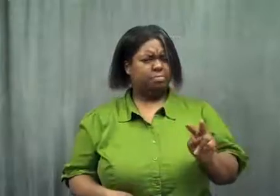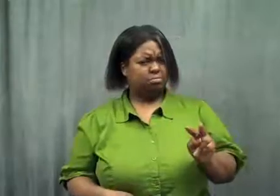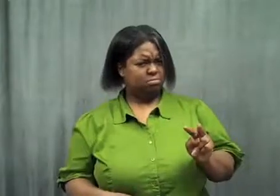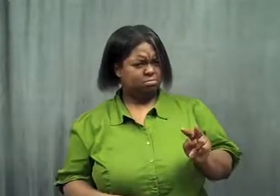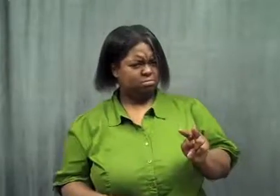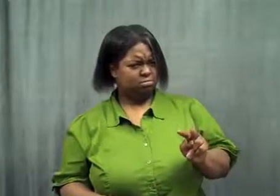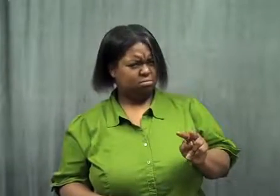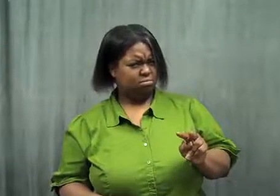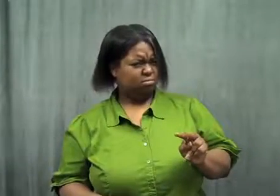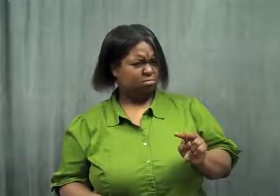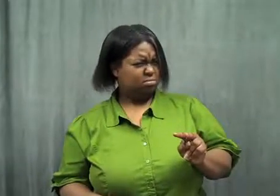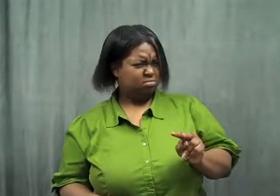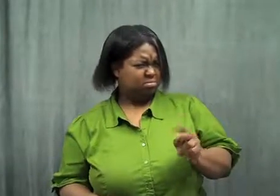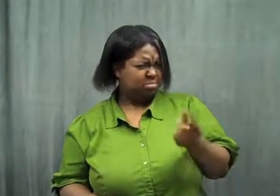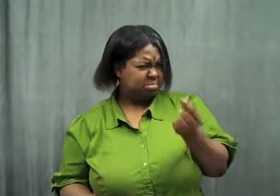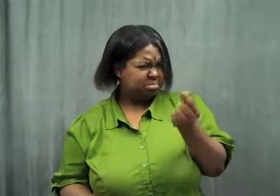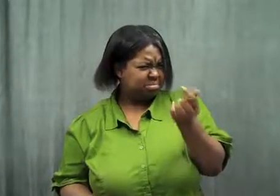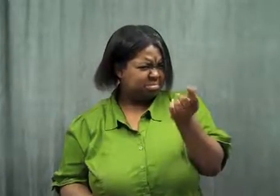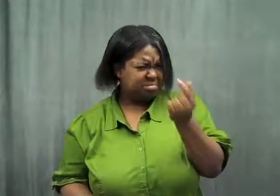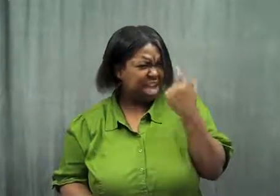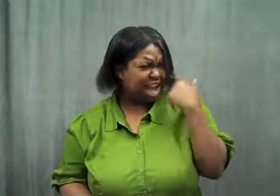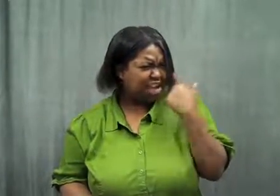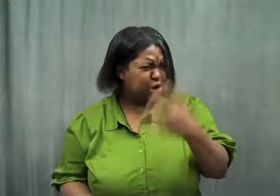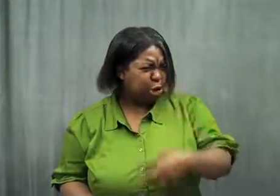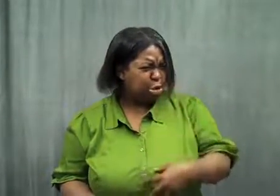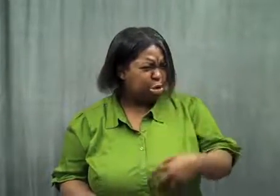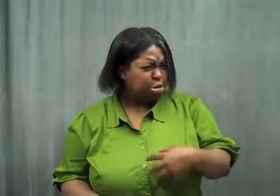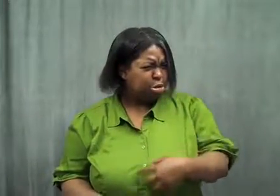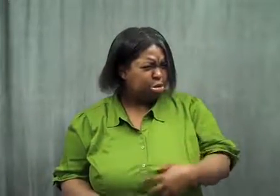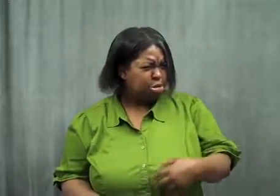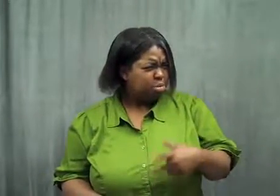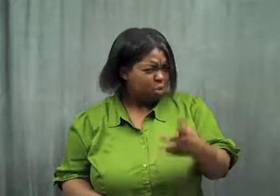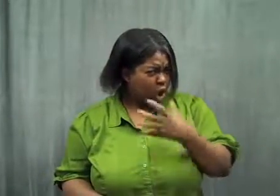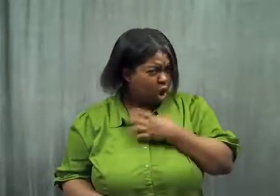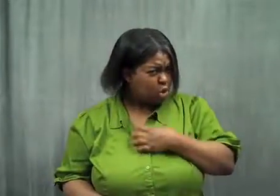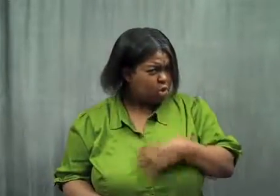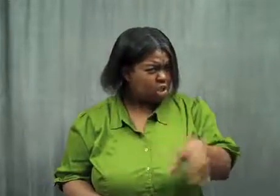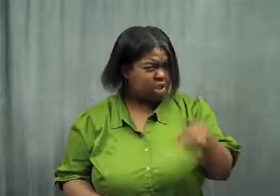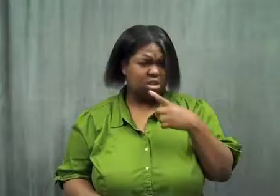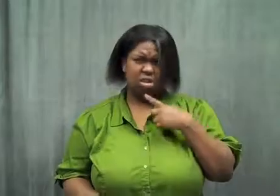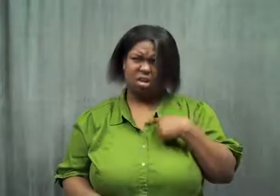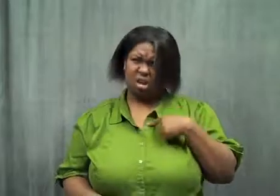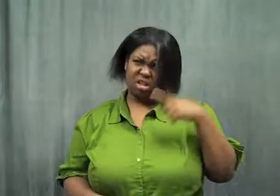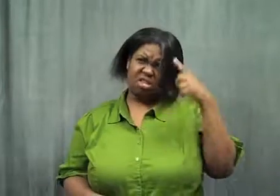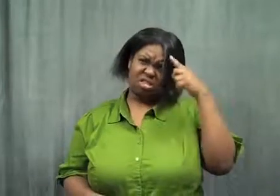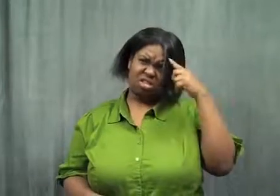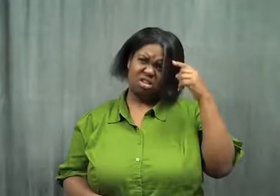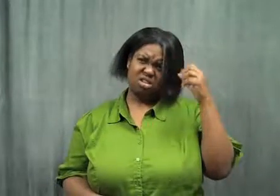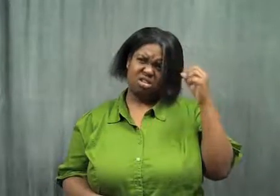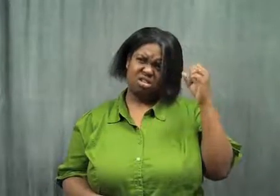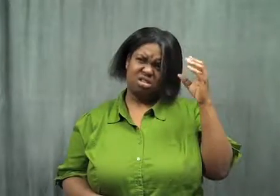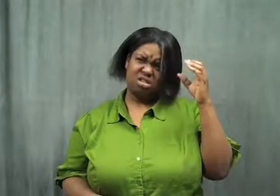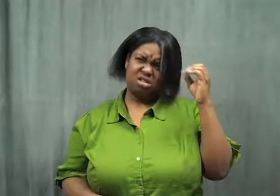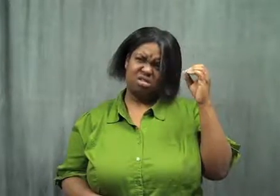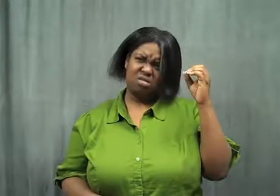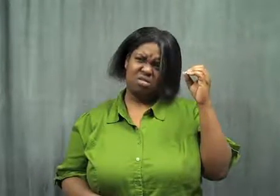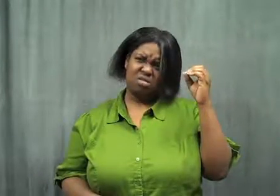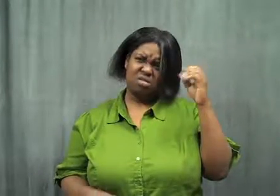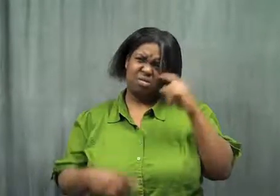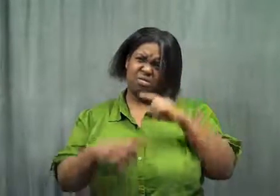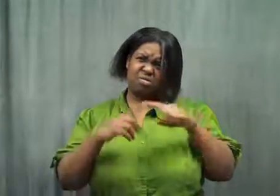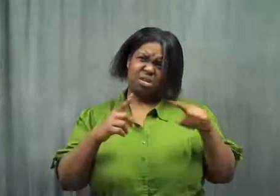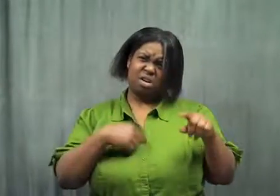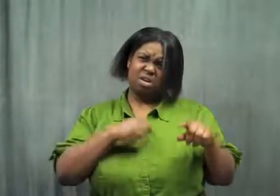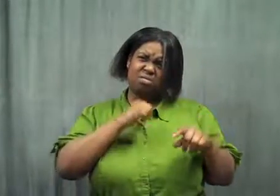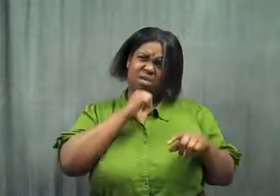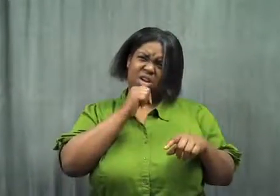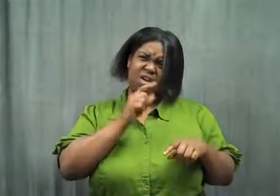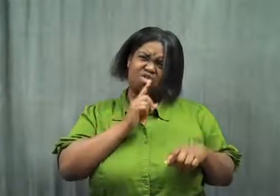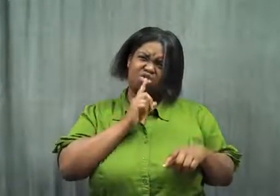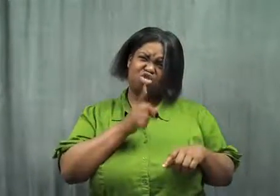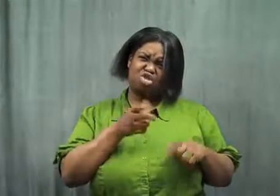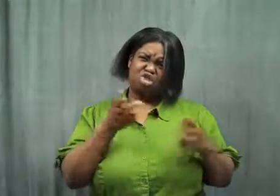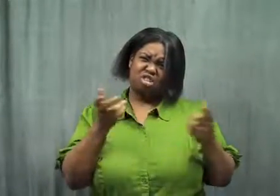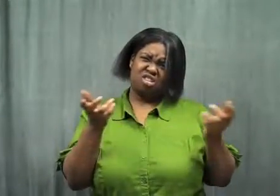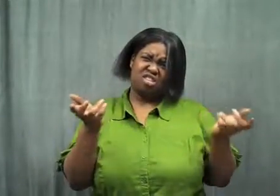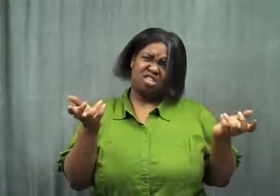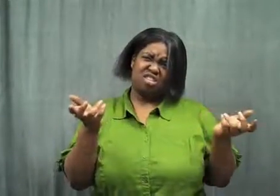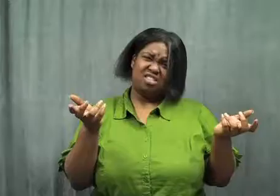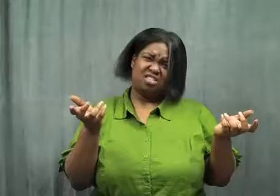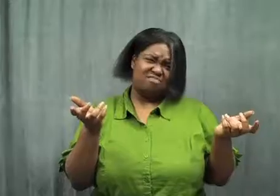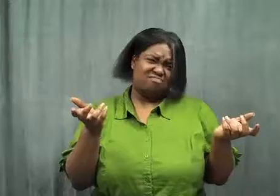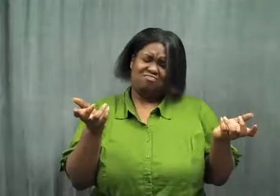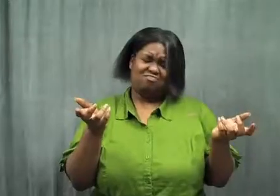My mother said she could hear it. Was I hungry? I said, "I think so. But I'm not sure."